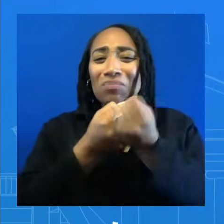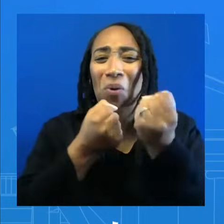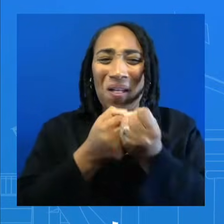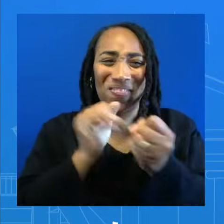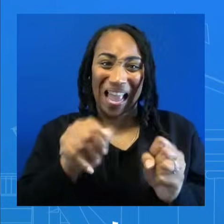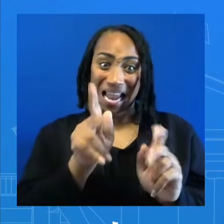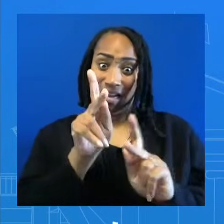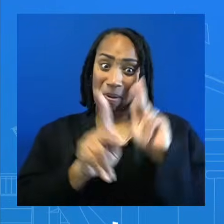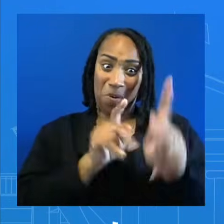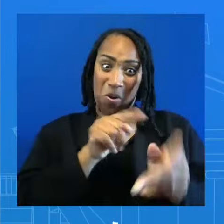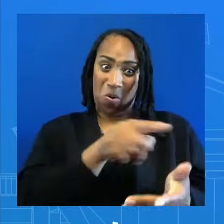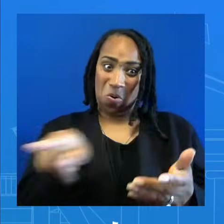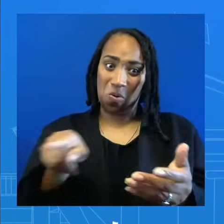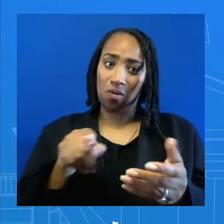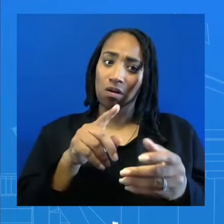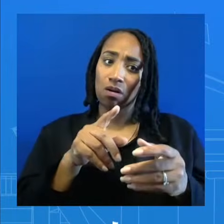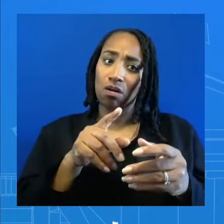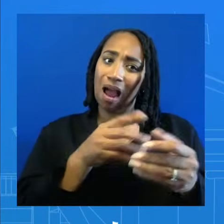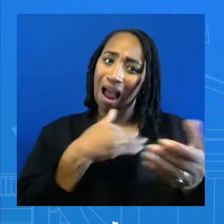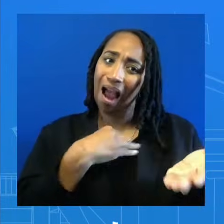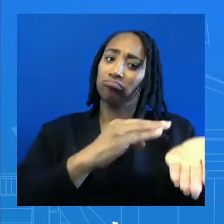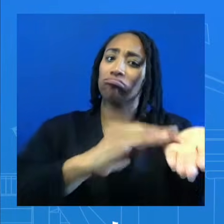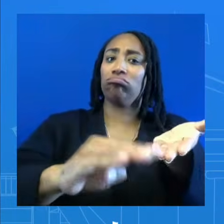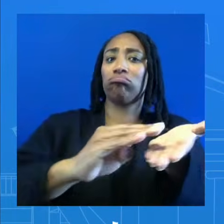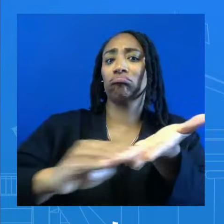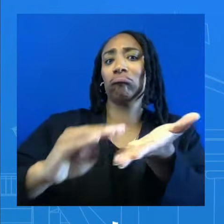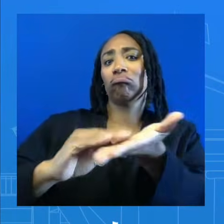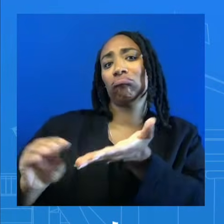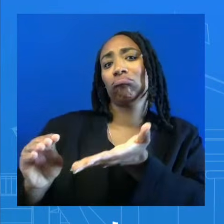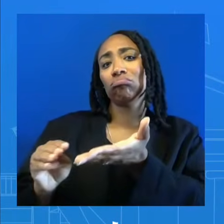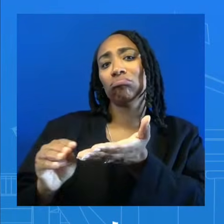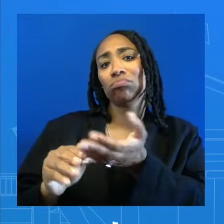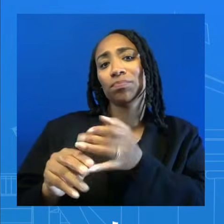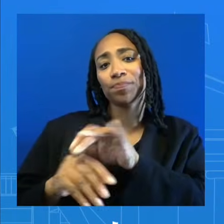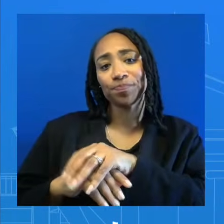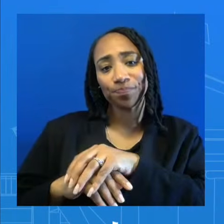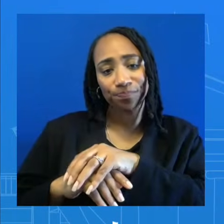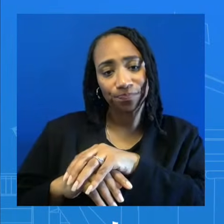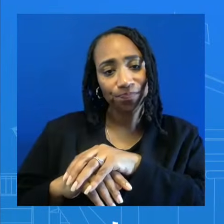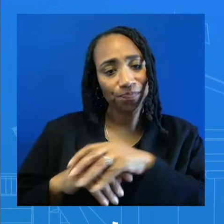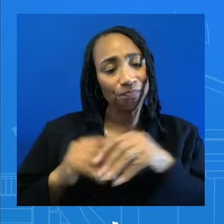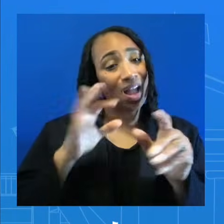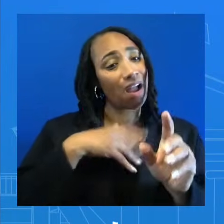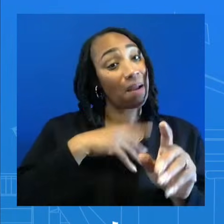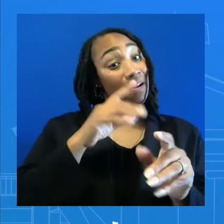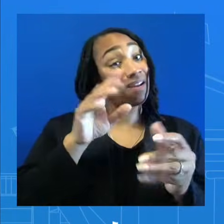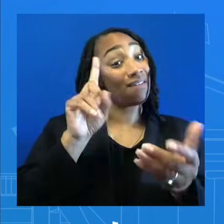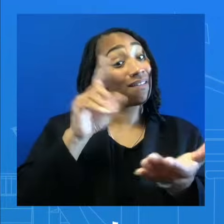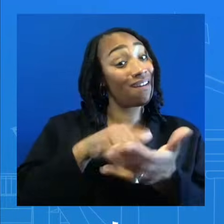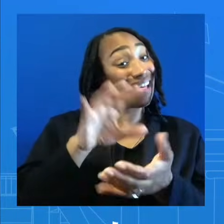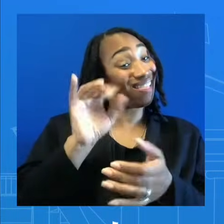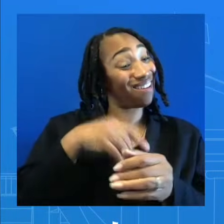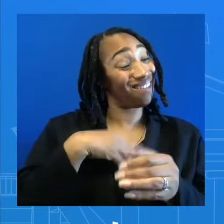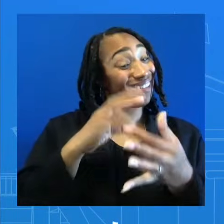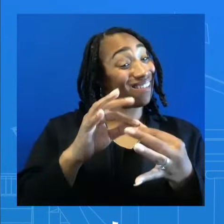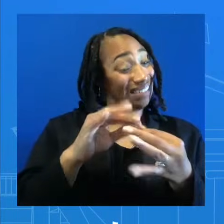because these are the folks that we're talking about, who are, again, reintegrating back into their communities